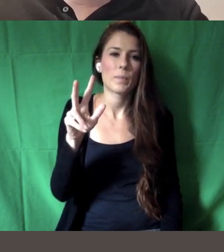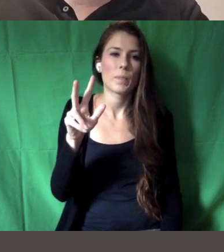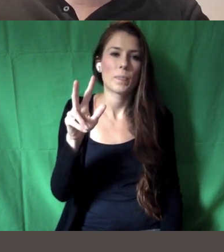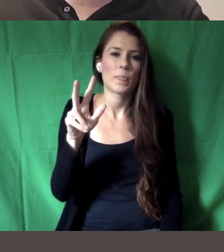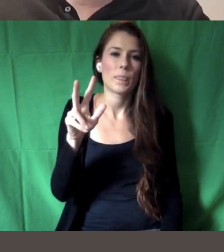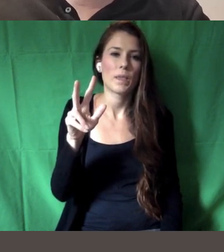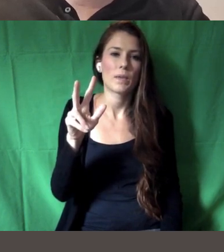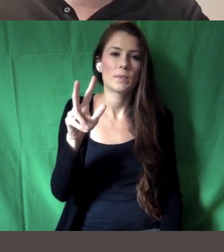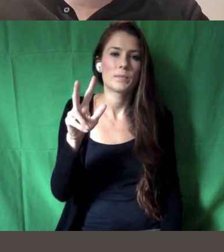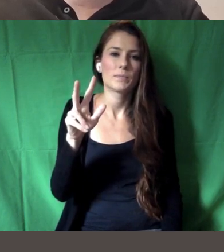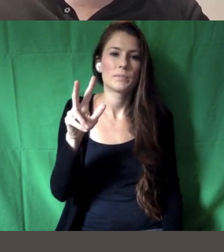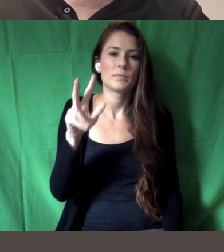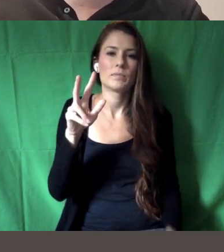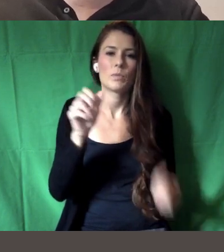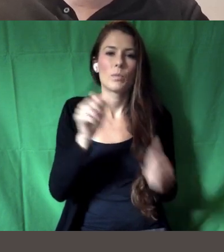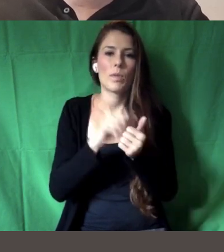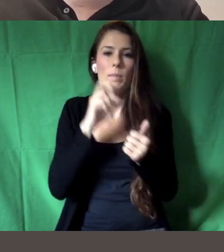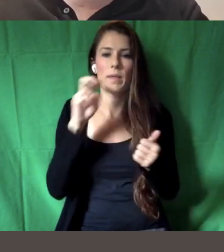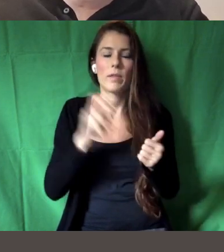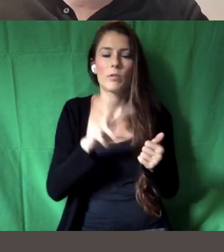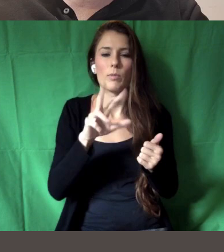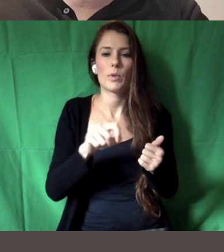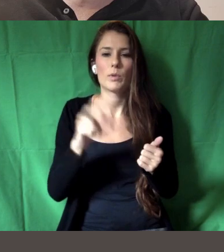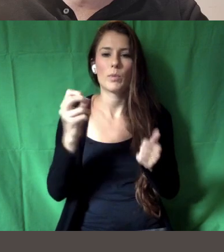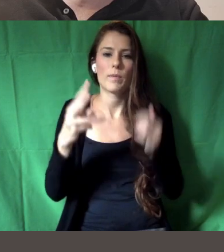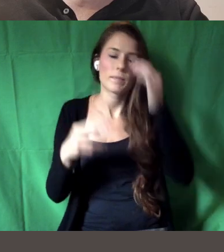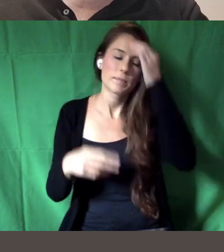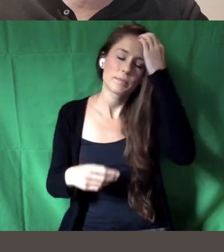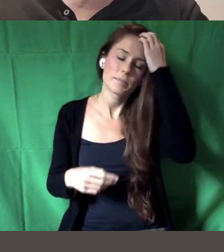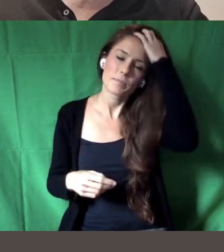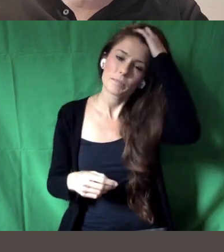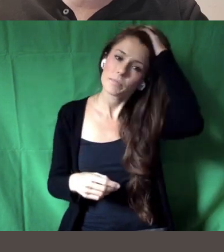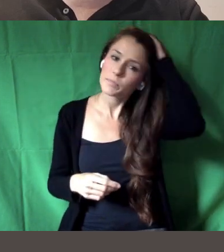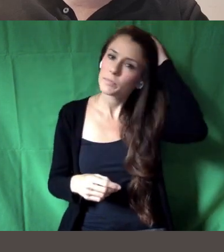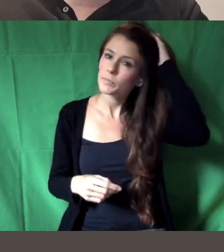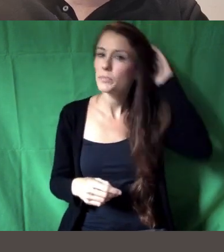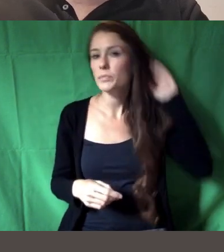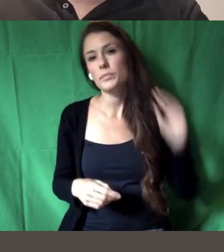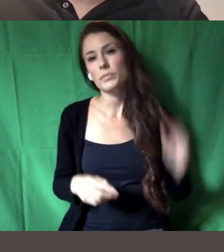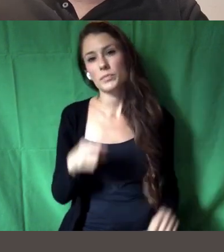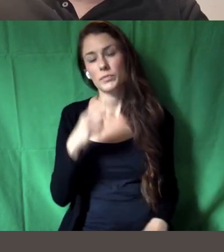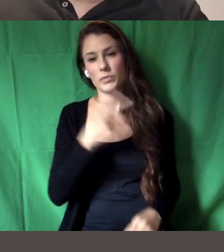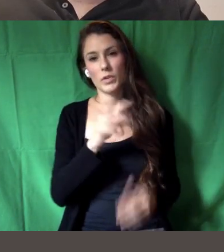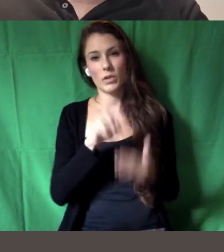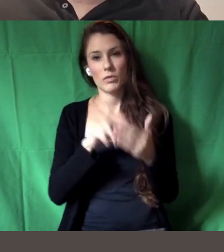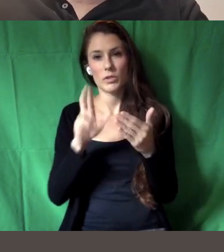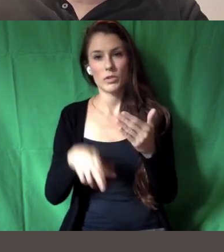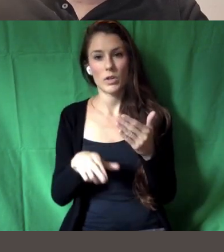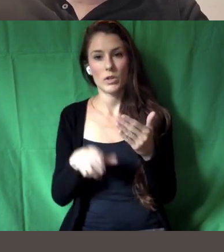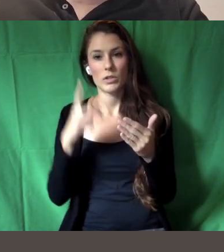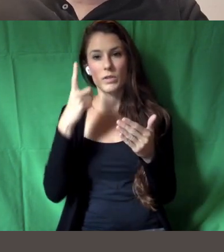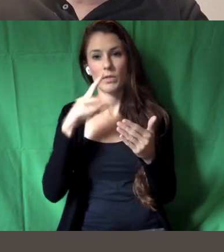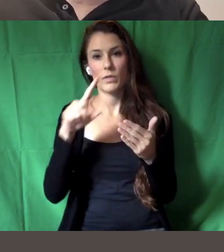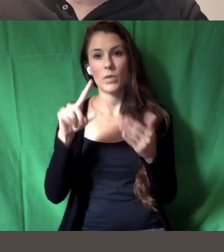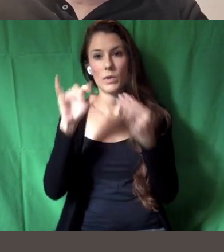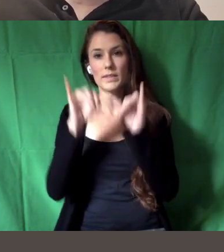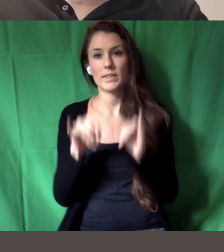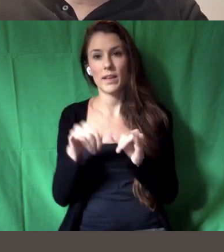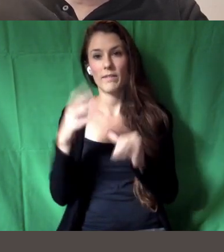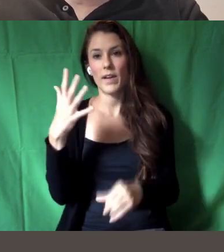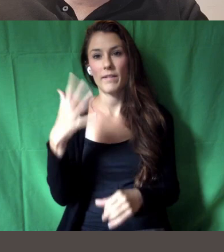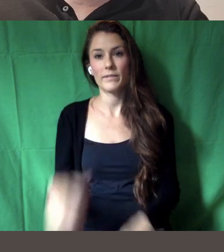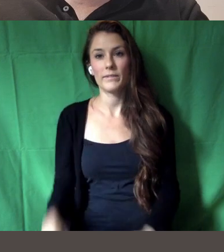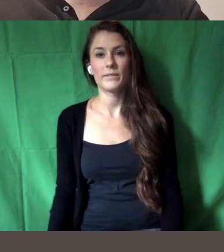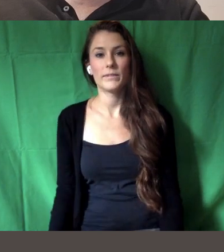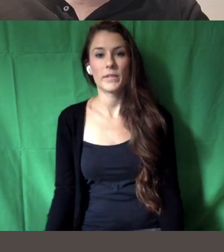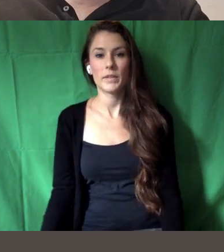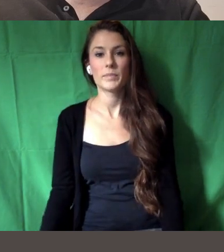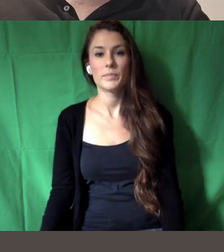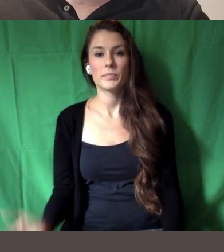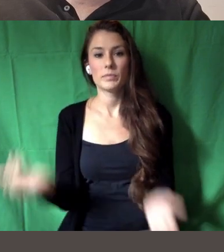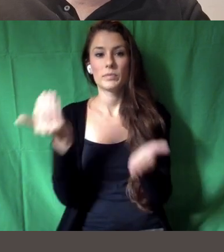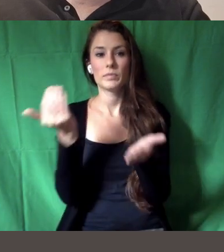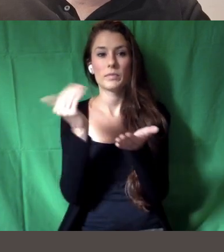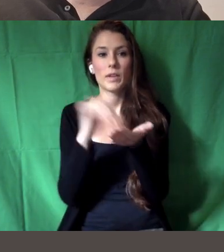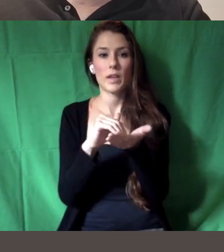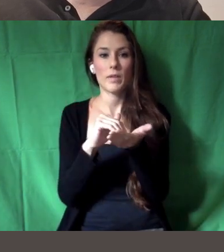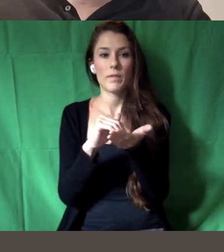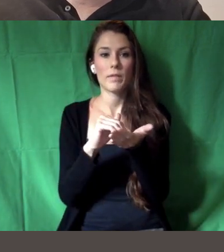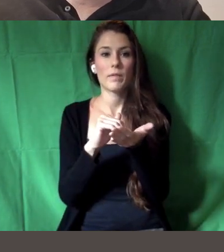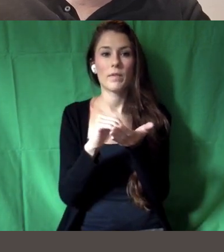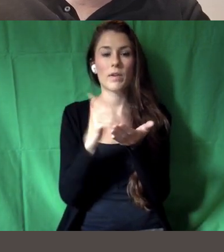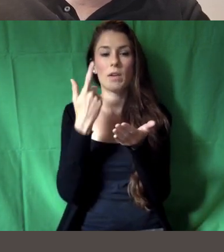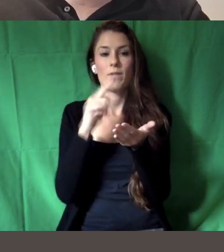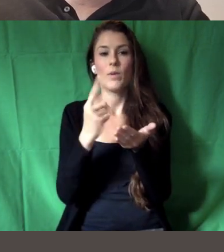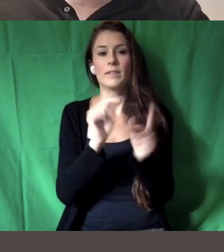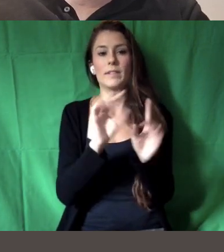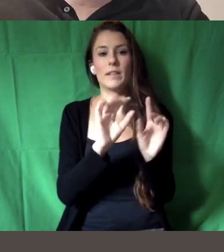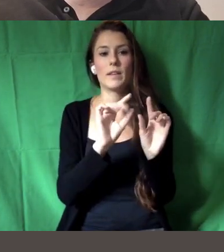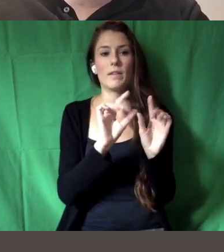T3 instance with Python 3.12. These are results for scale 5. Again, in T family,